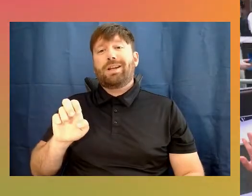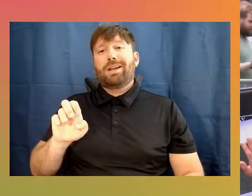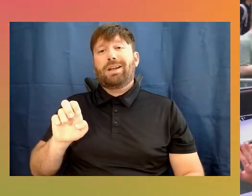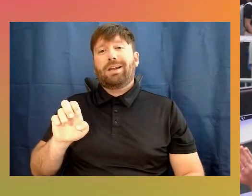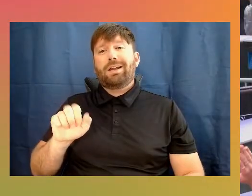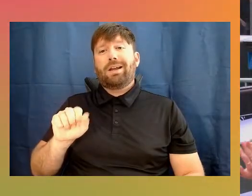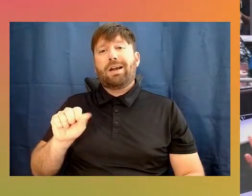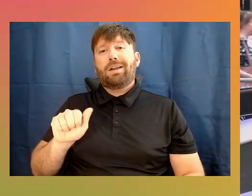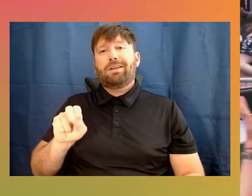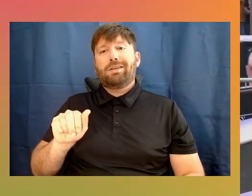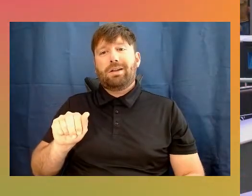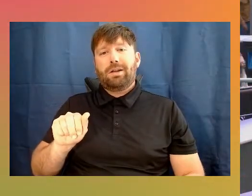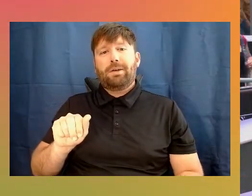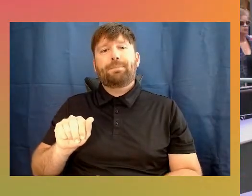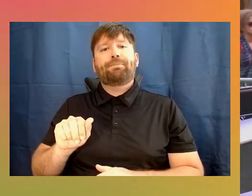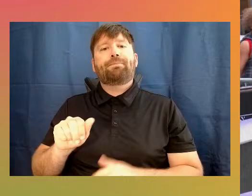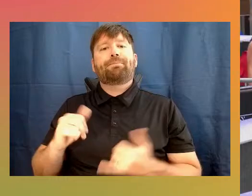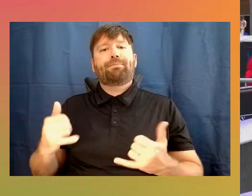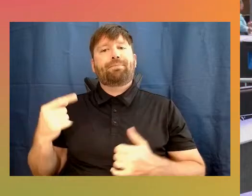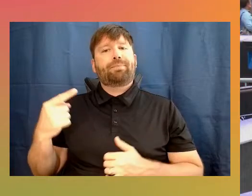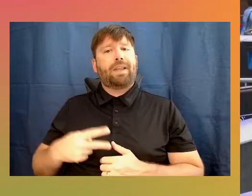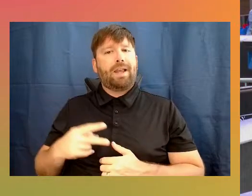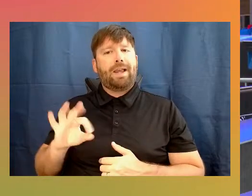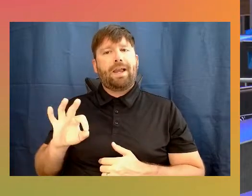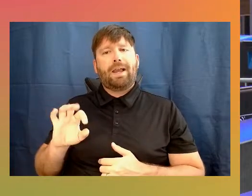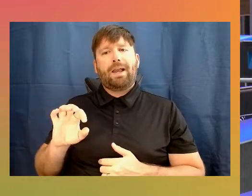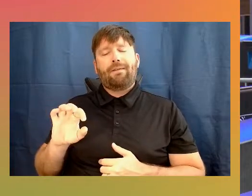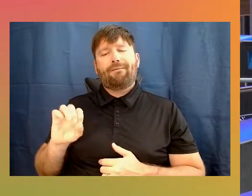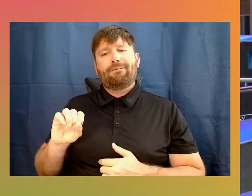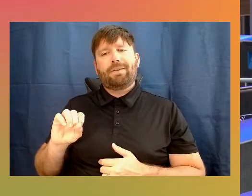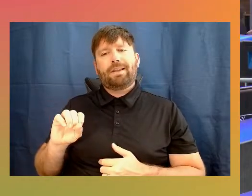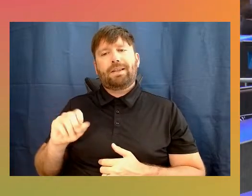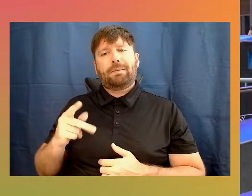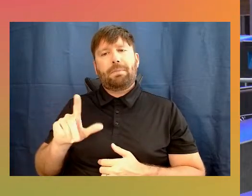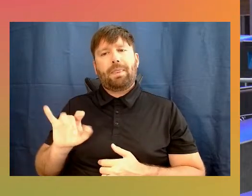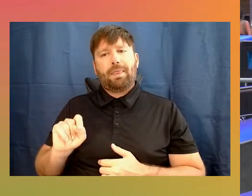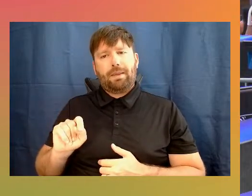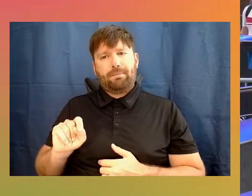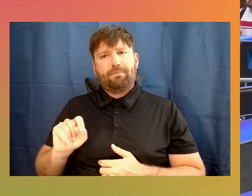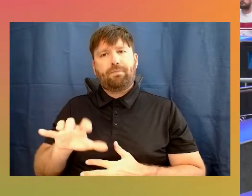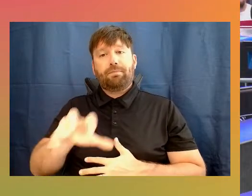LOOKS.